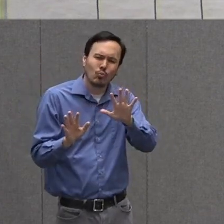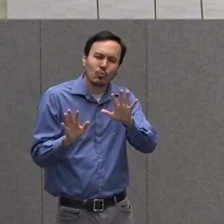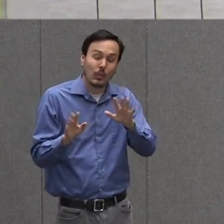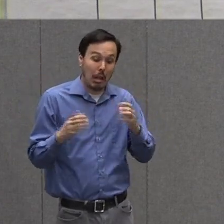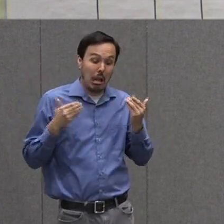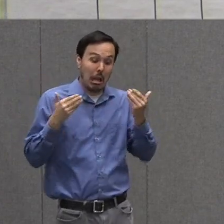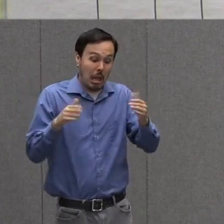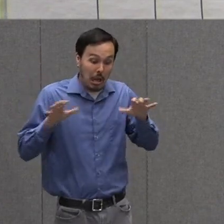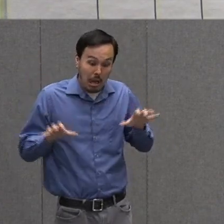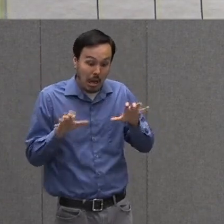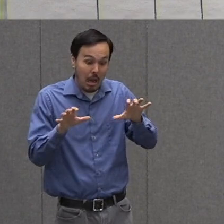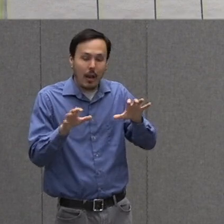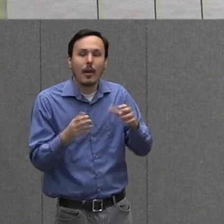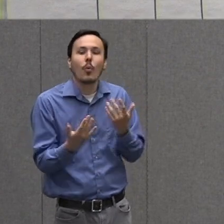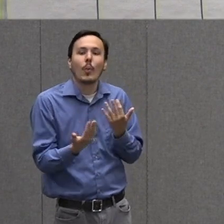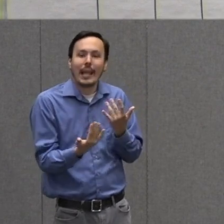that you have to wait.